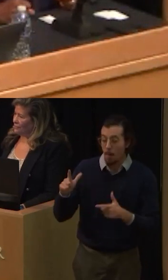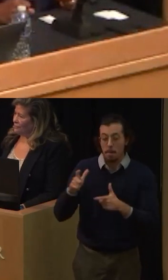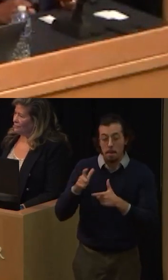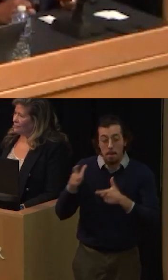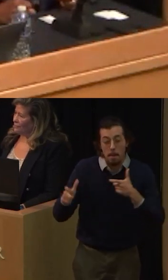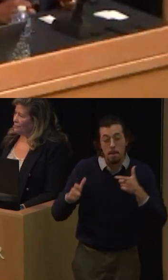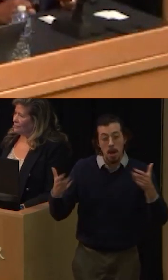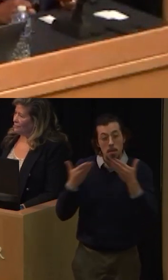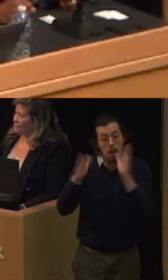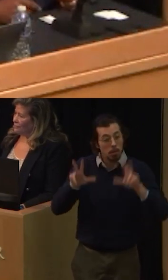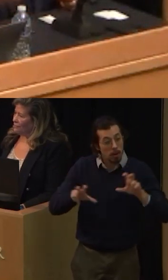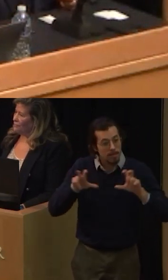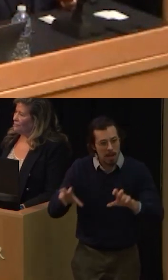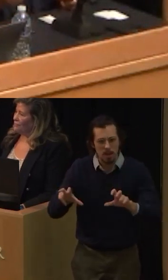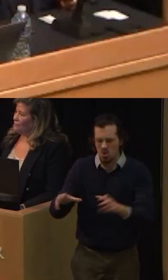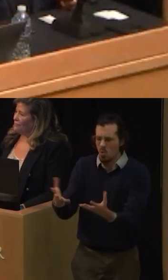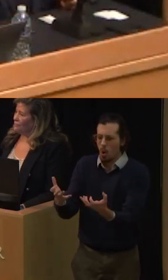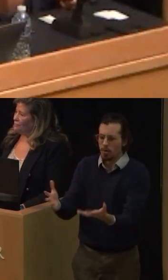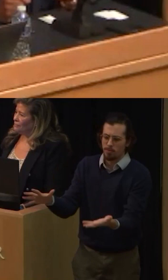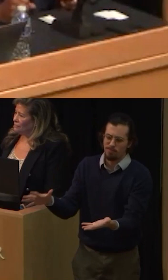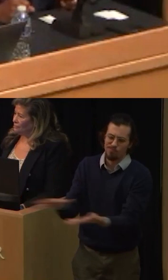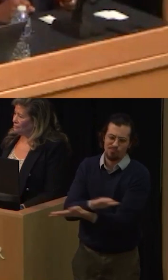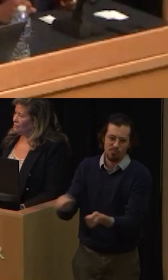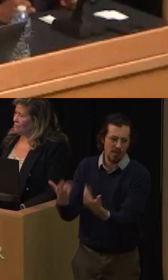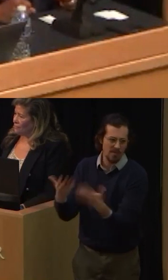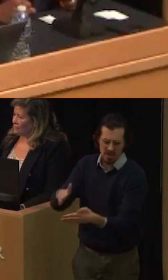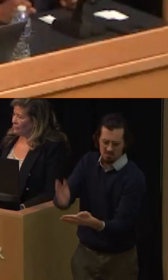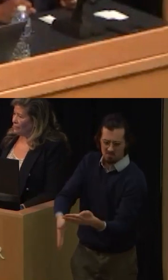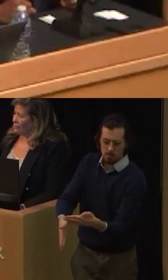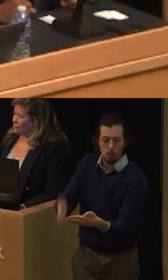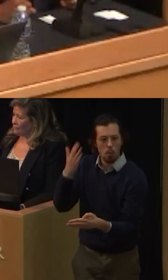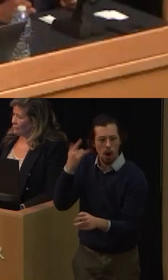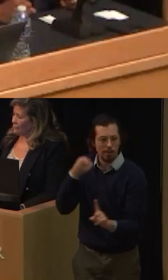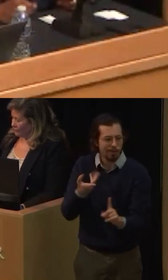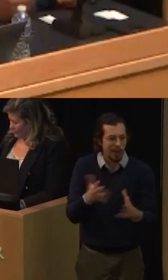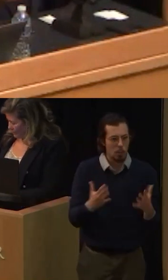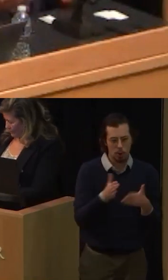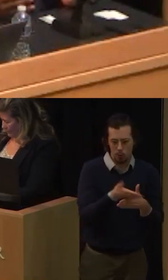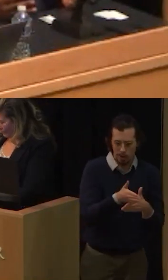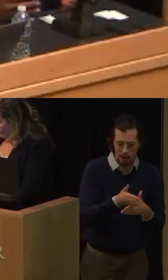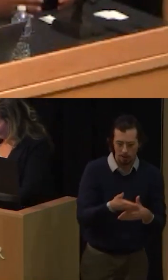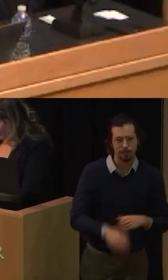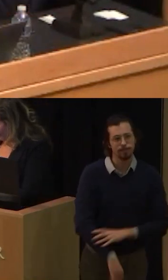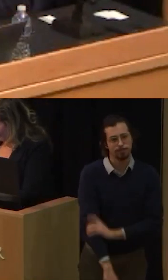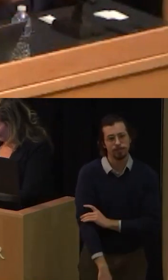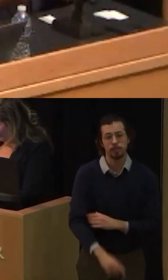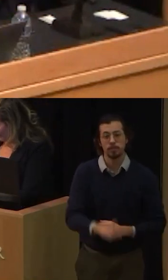than share them because of this perception of a zero-sum economic model, and in many ways, that is the milieu,